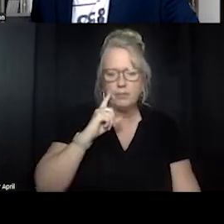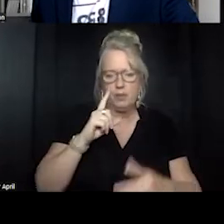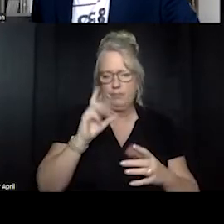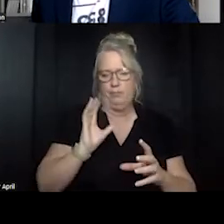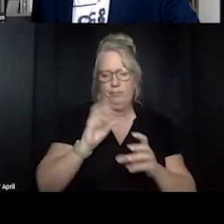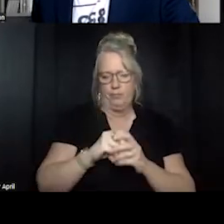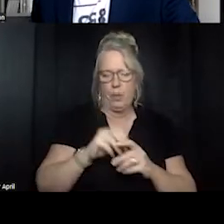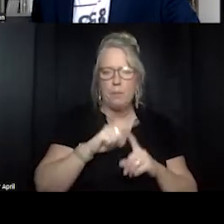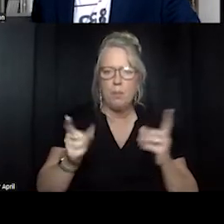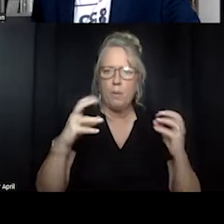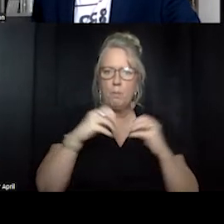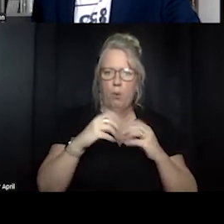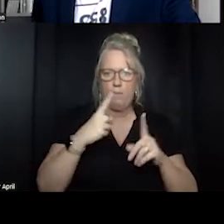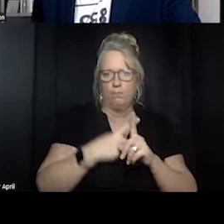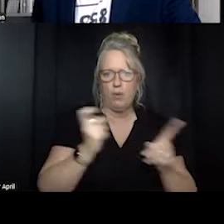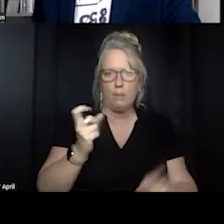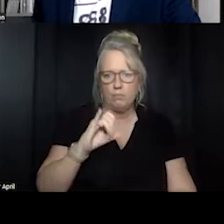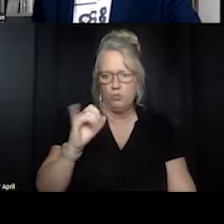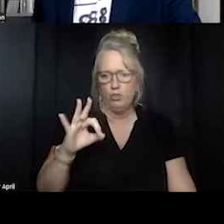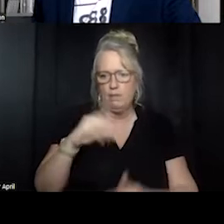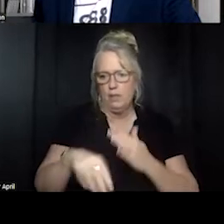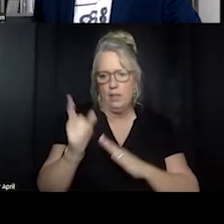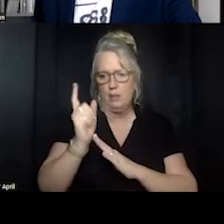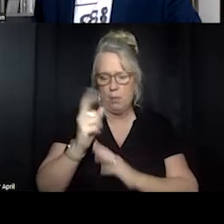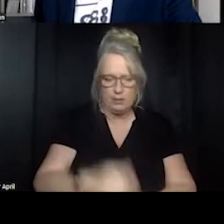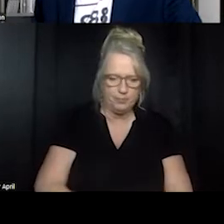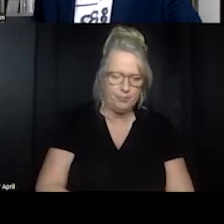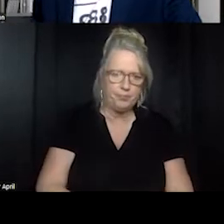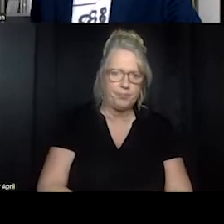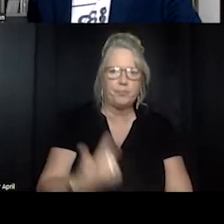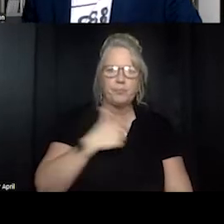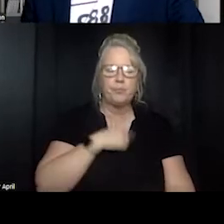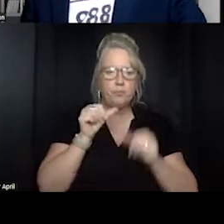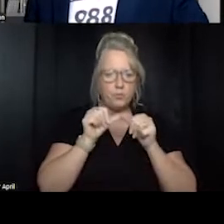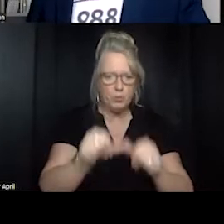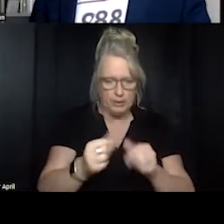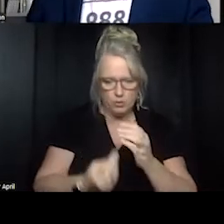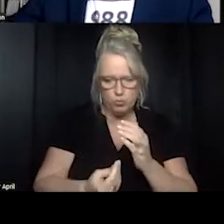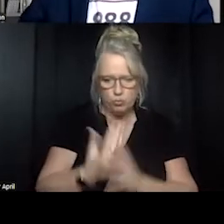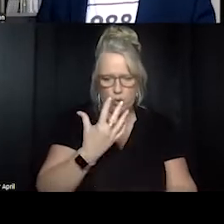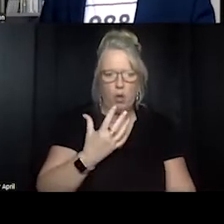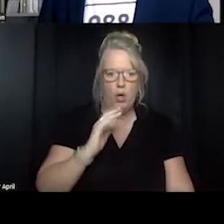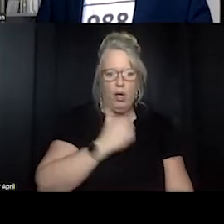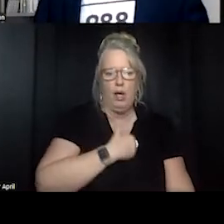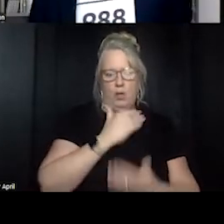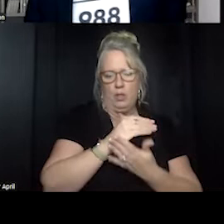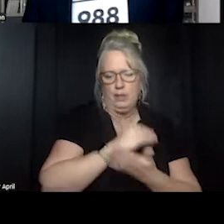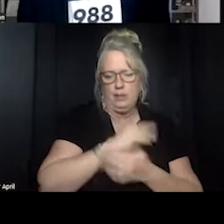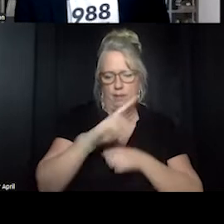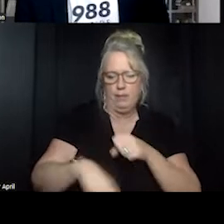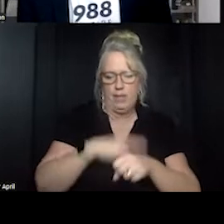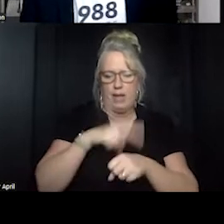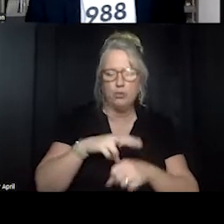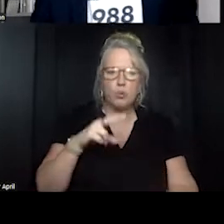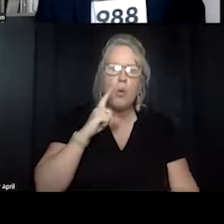MORE TO COME FROM JEFF IN A MOMENT. WE GROW OUR LIST OF NATIONAL ORGANIZATIONS. WE BREACHED 70.